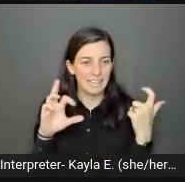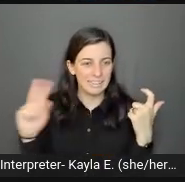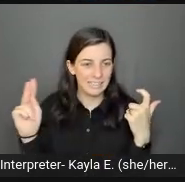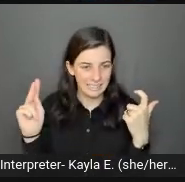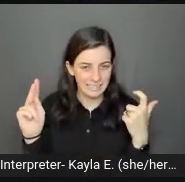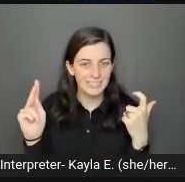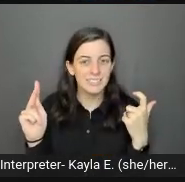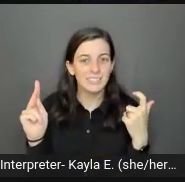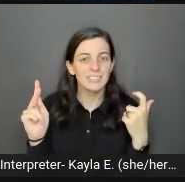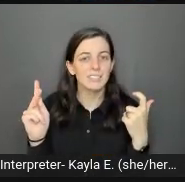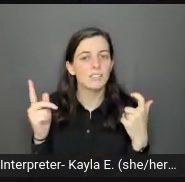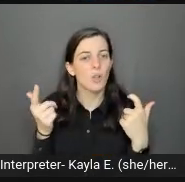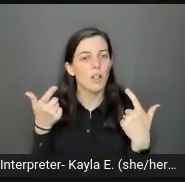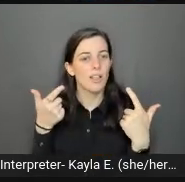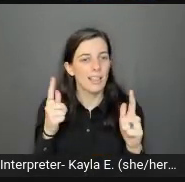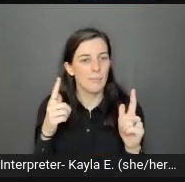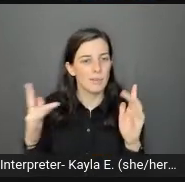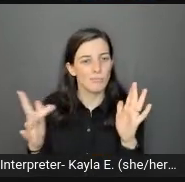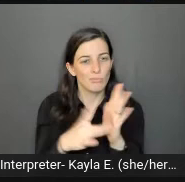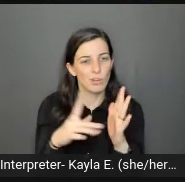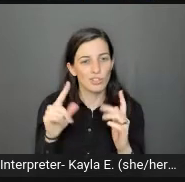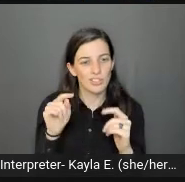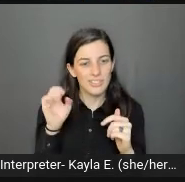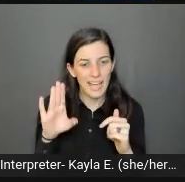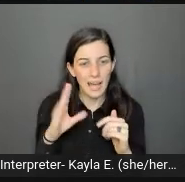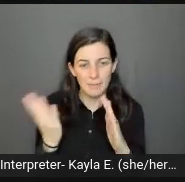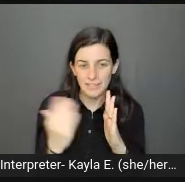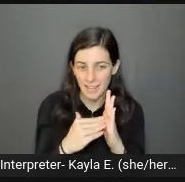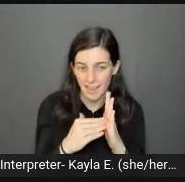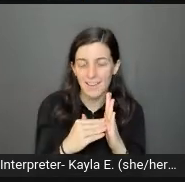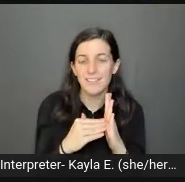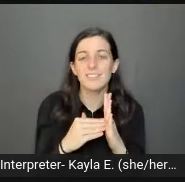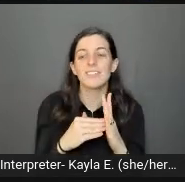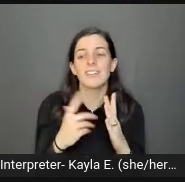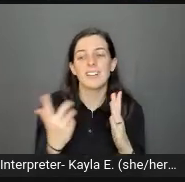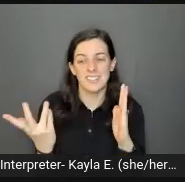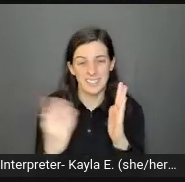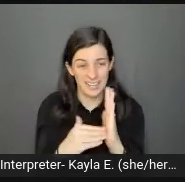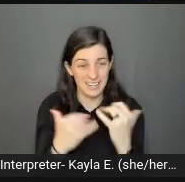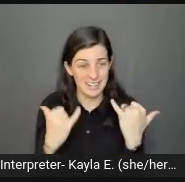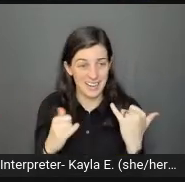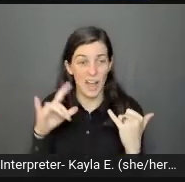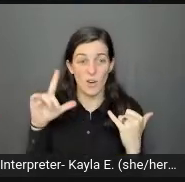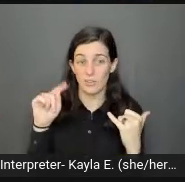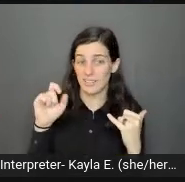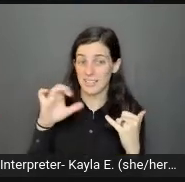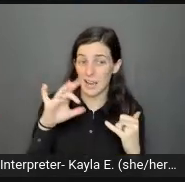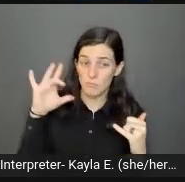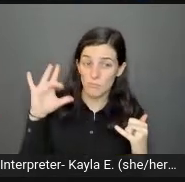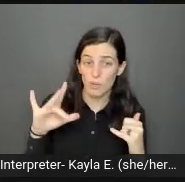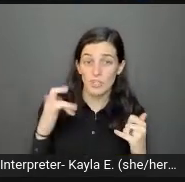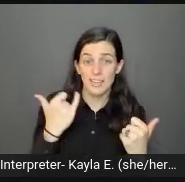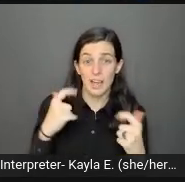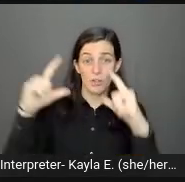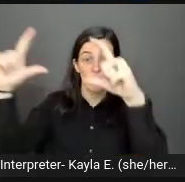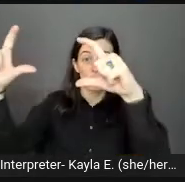Let me press the tab key again, and again. Now, when I press the tab key, focus will go to the info box.